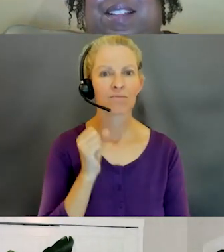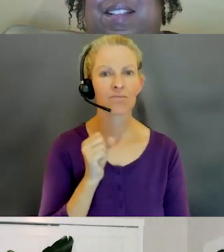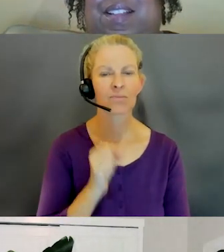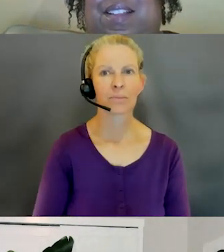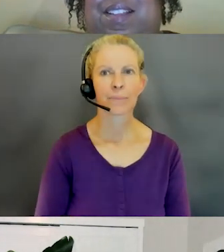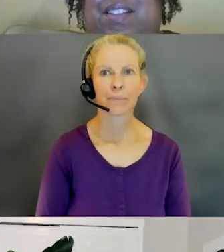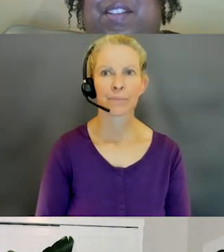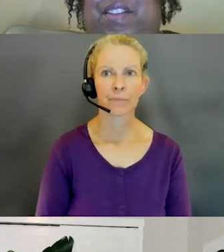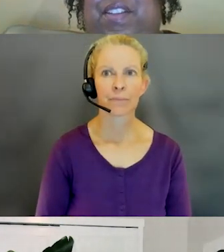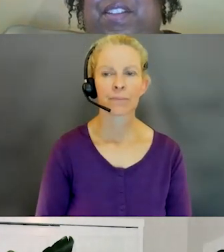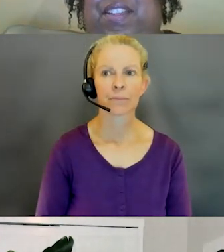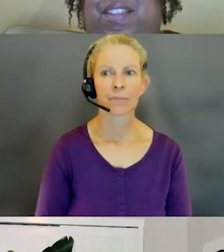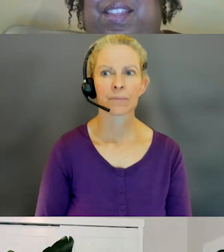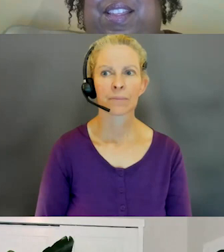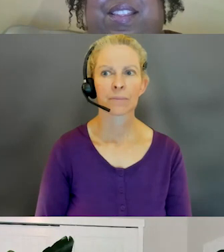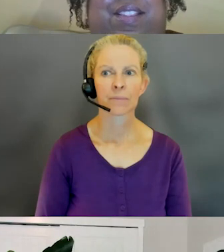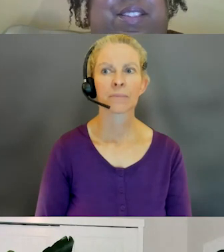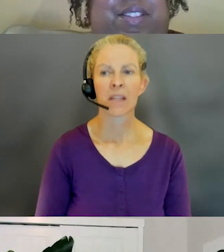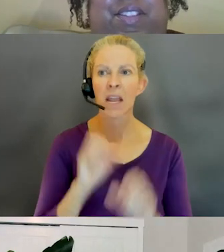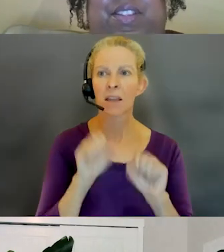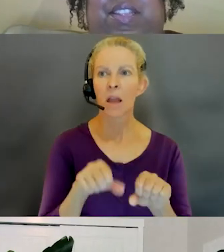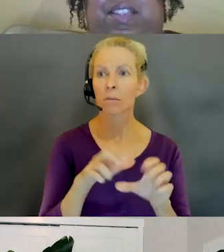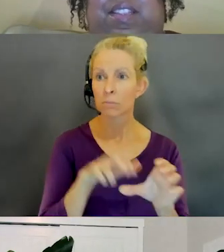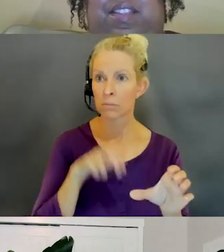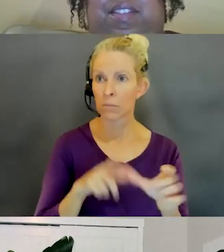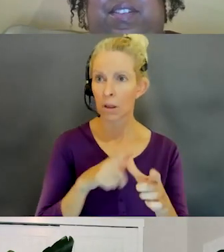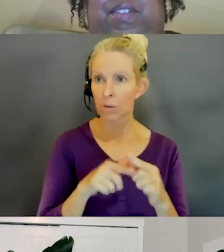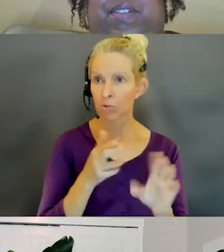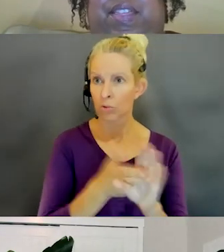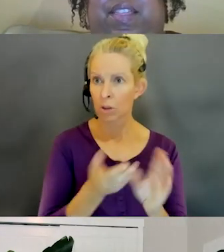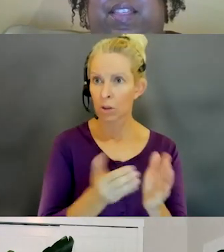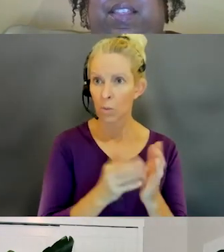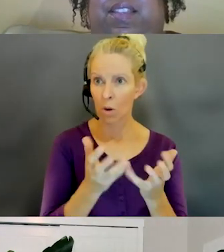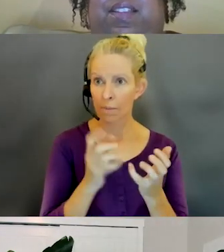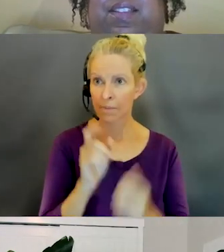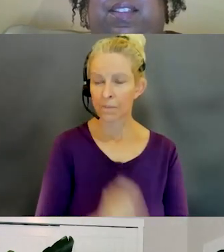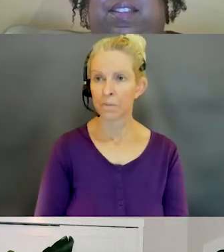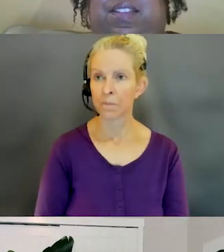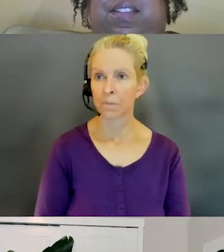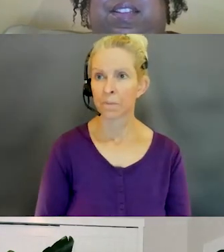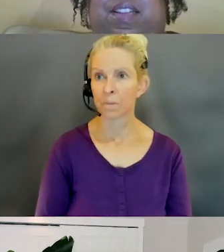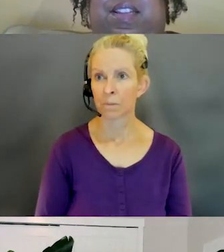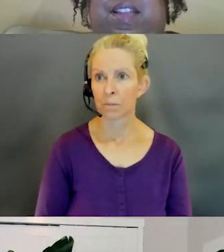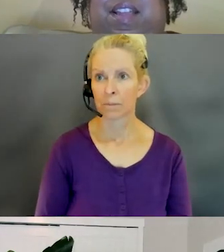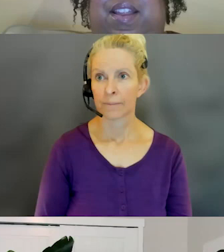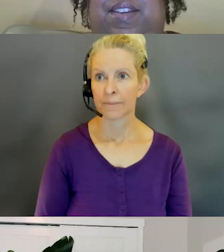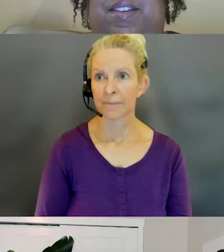Mark: We will let you escape out of it and get back in, or...